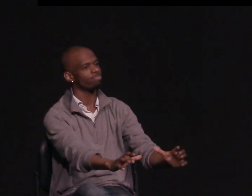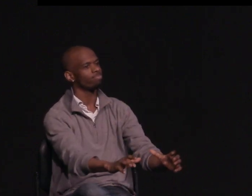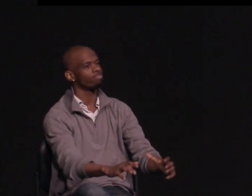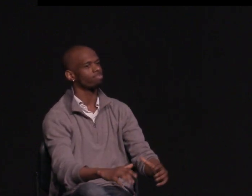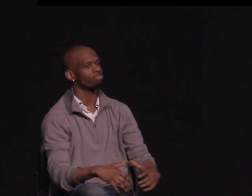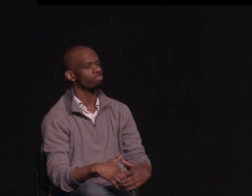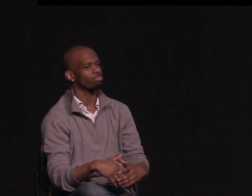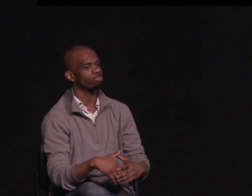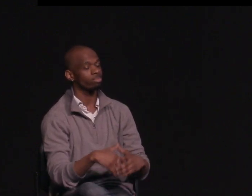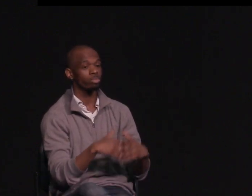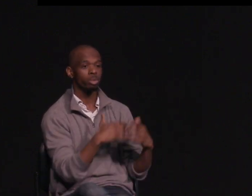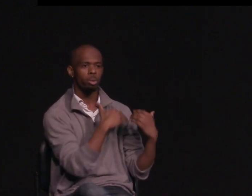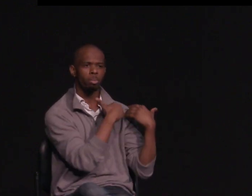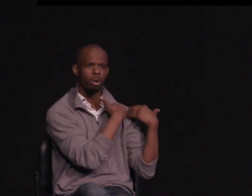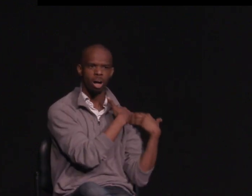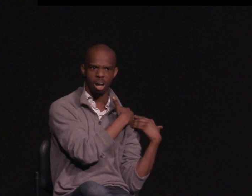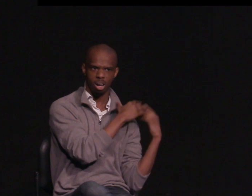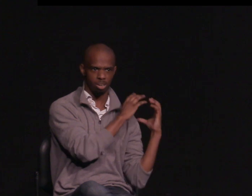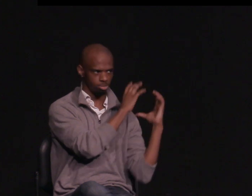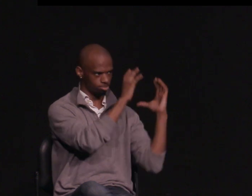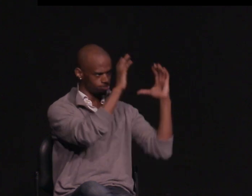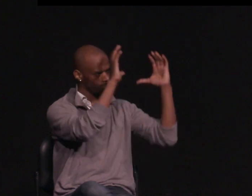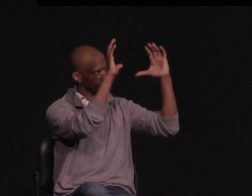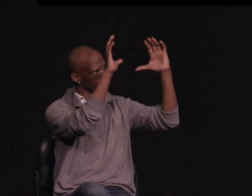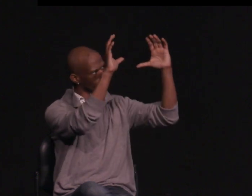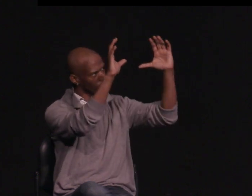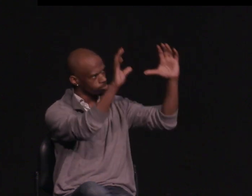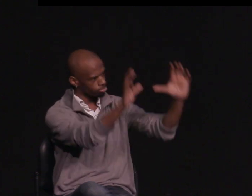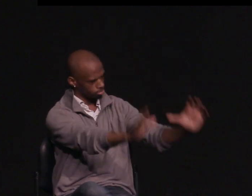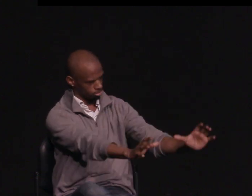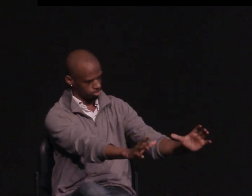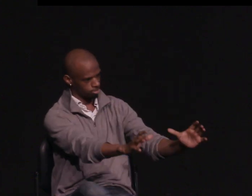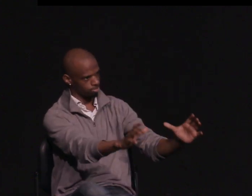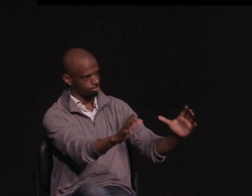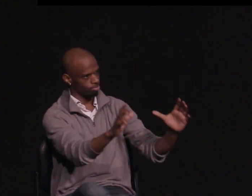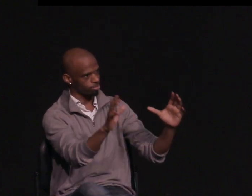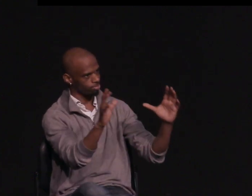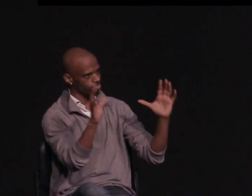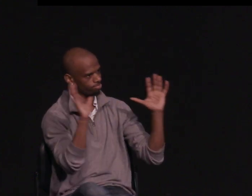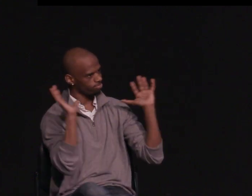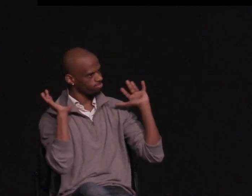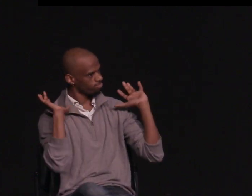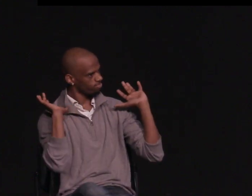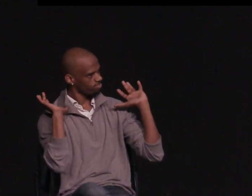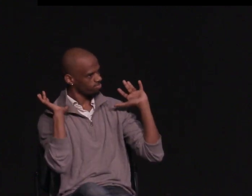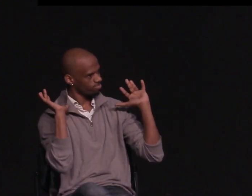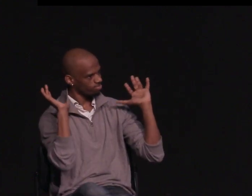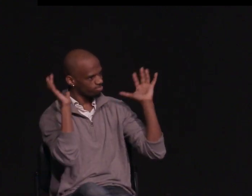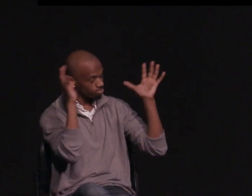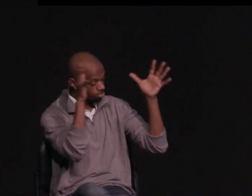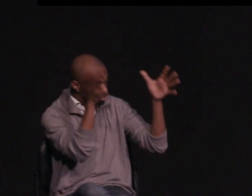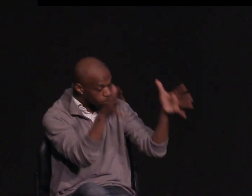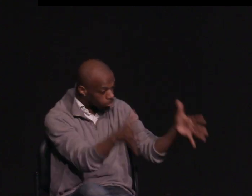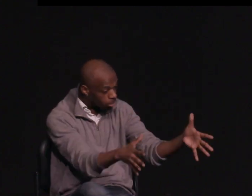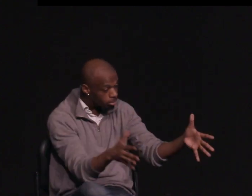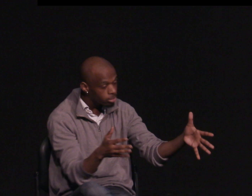burden down, no more Monday,